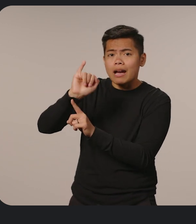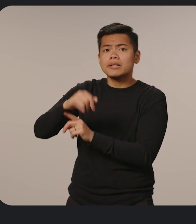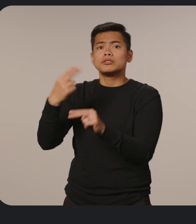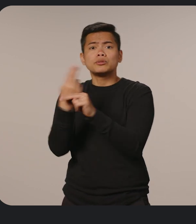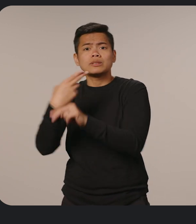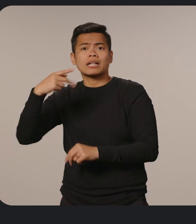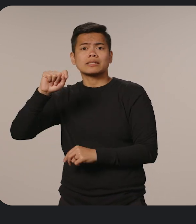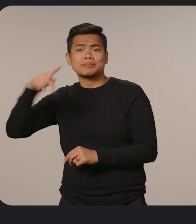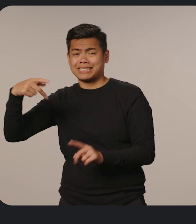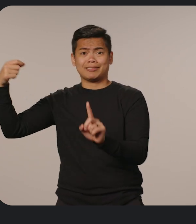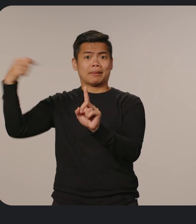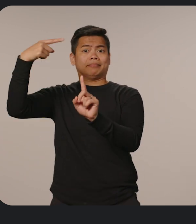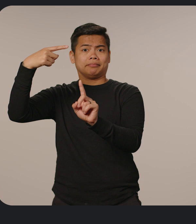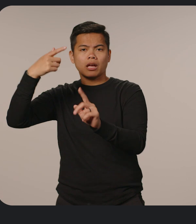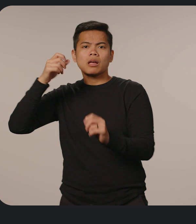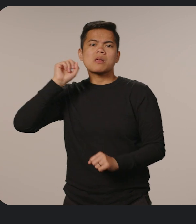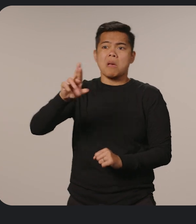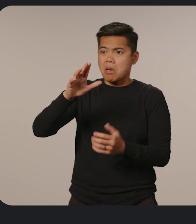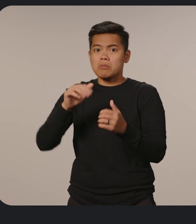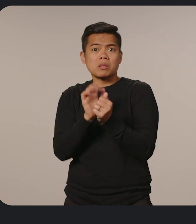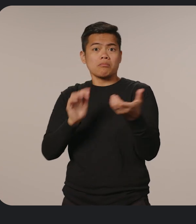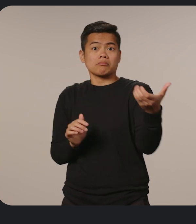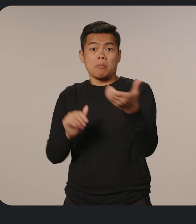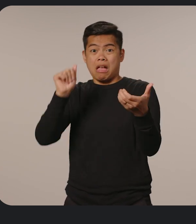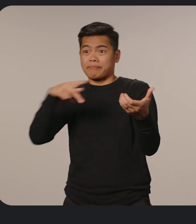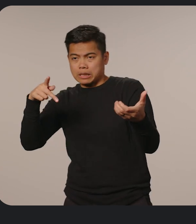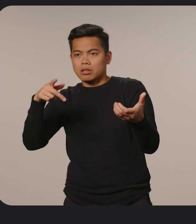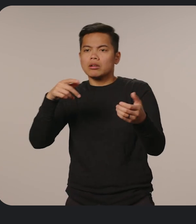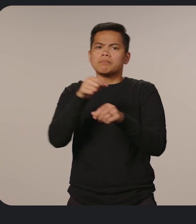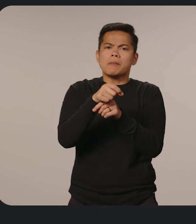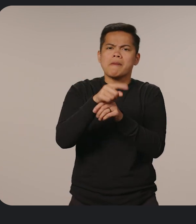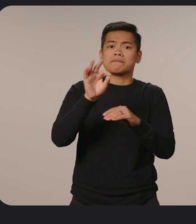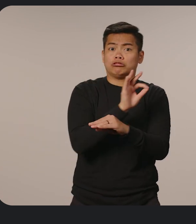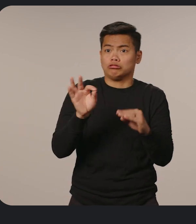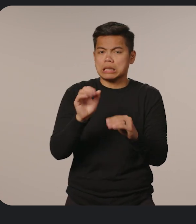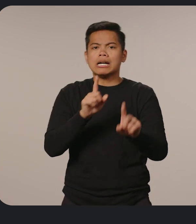callable function or if you want to respond to Five Star events we've got